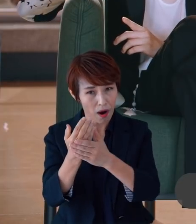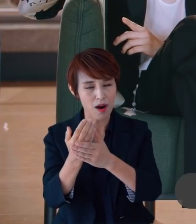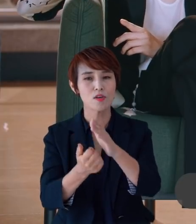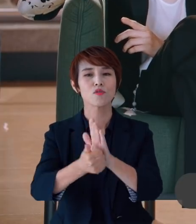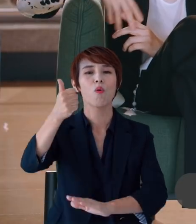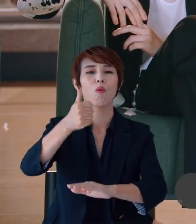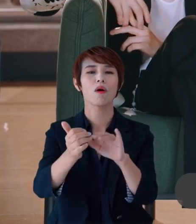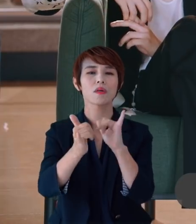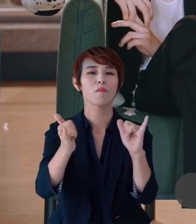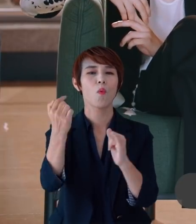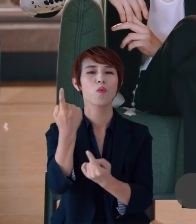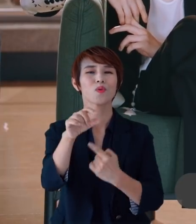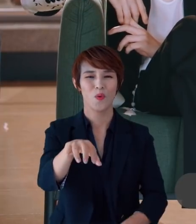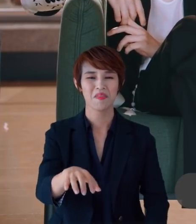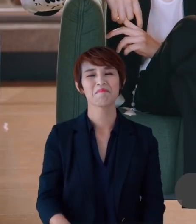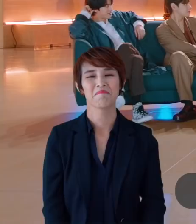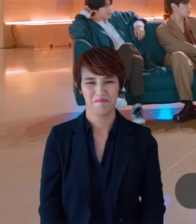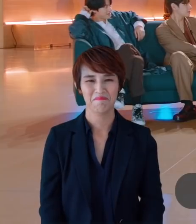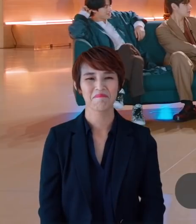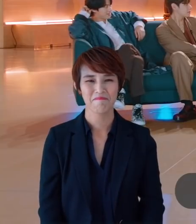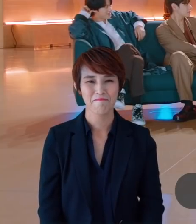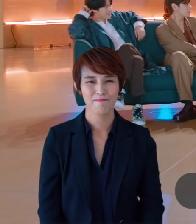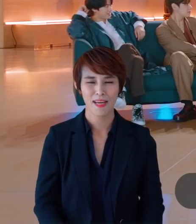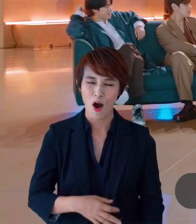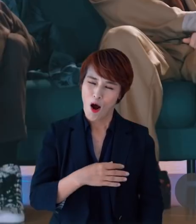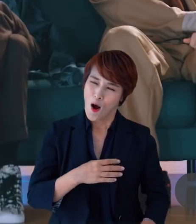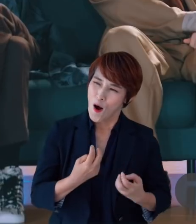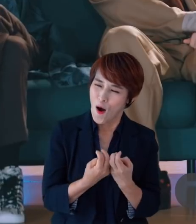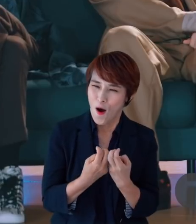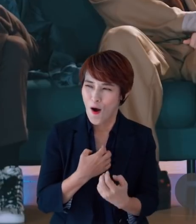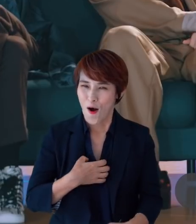Jung Kook: Yeah, very dream-like. j-hope: This is getting a bit harder now, but I’ll keep it simple.